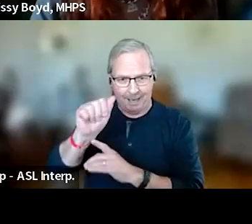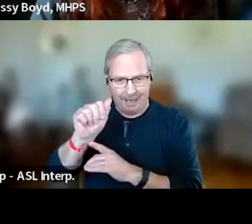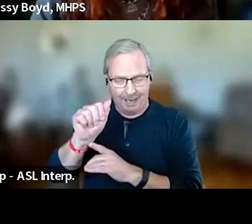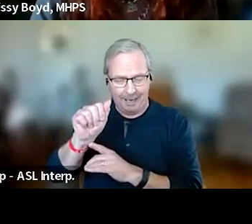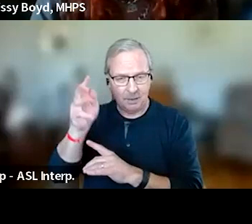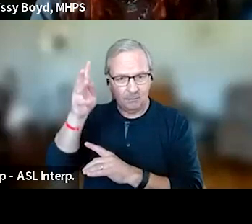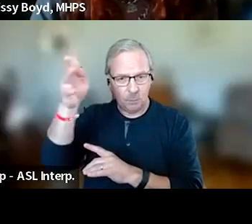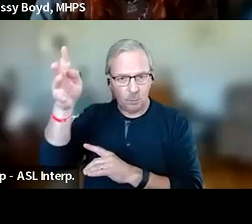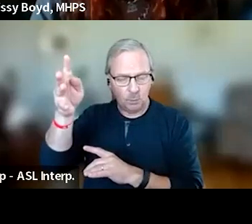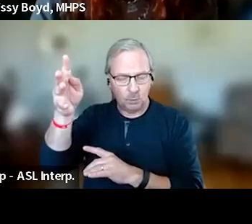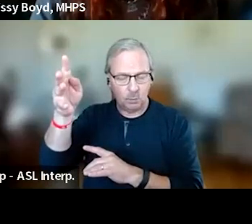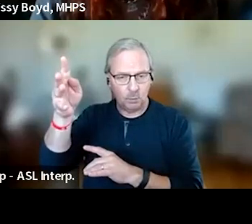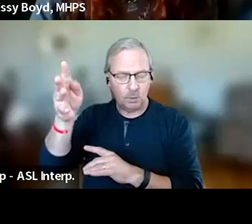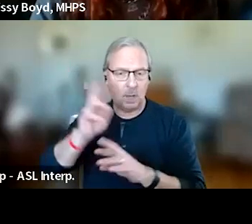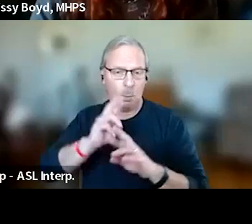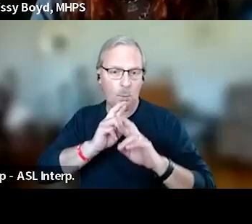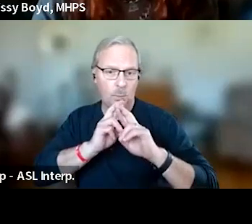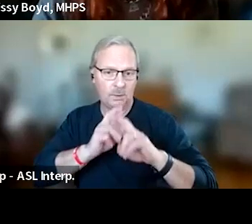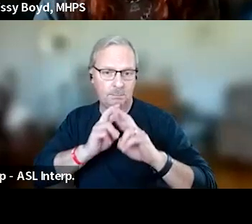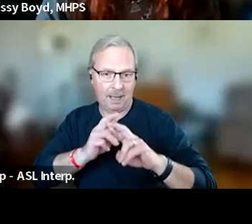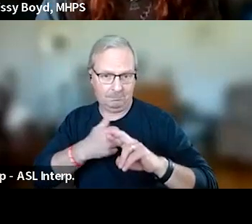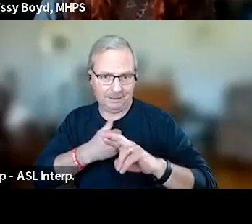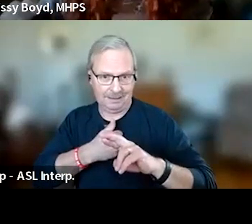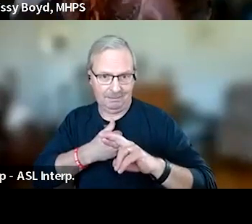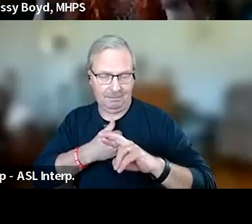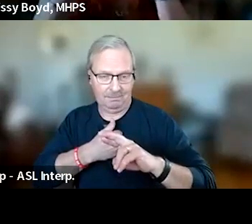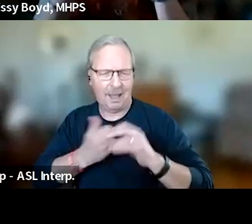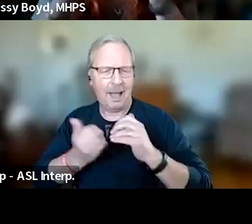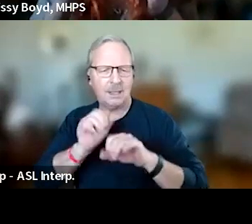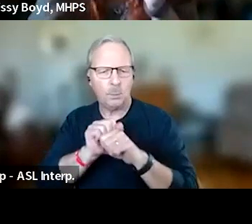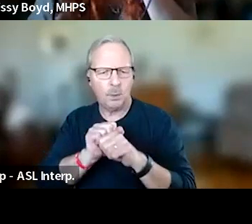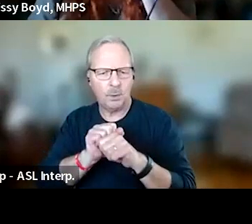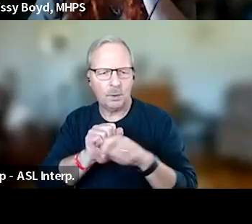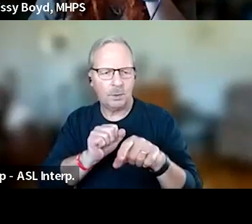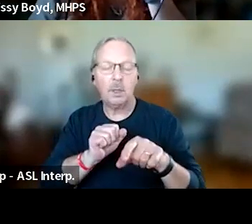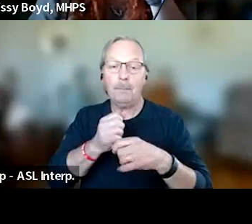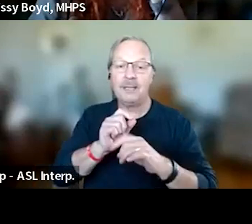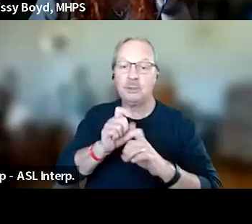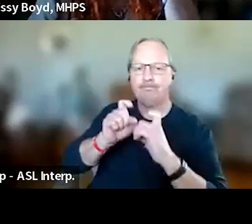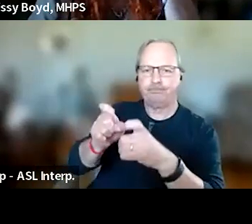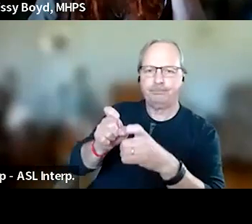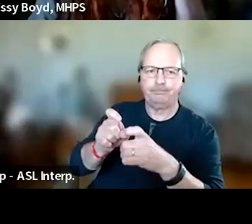so I could respond to some of them or how does that work? Yeah, we'll make sure we get that to you. But yeah, I think everybody,